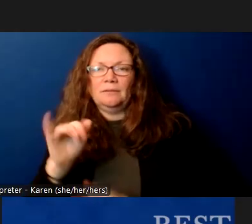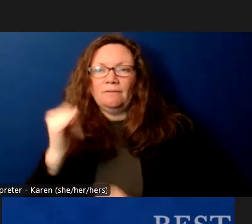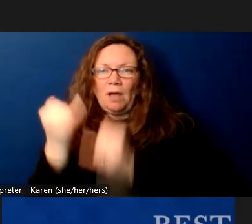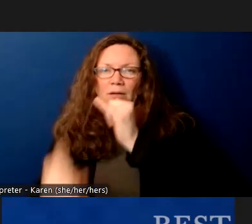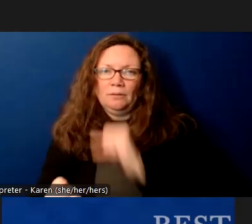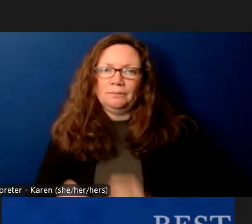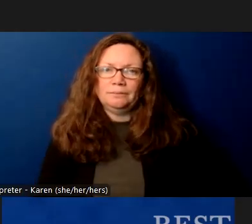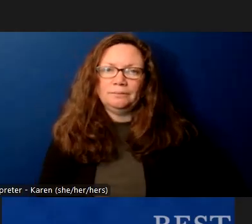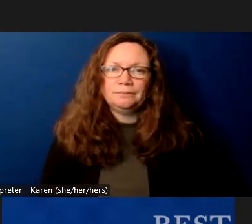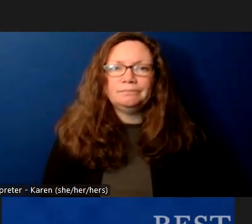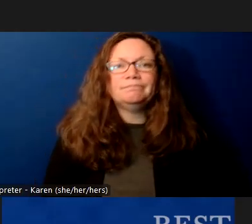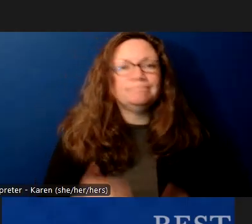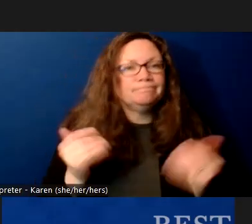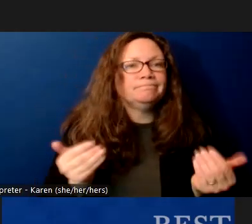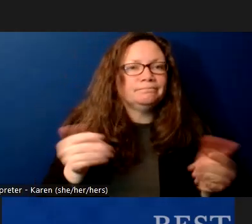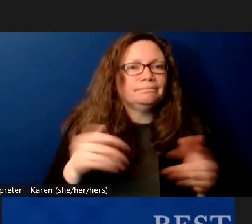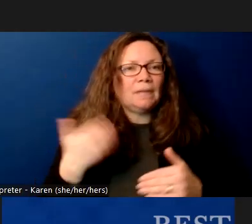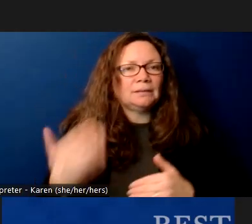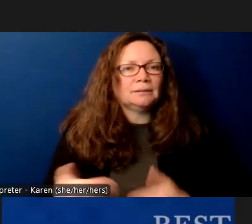We can move forward.